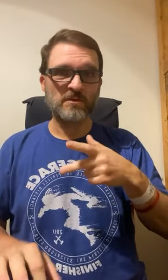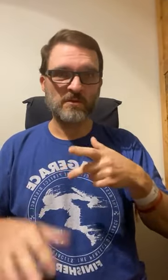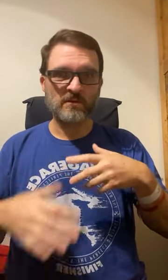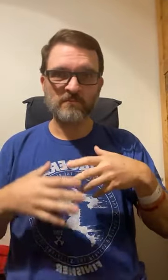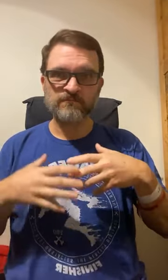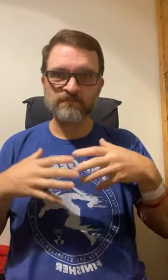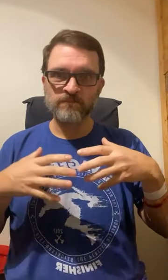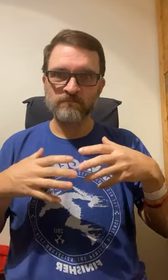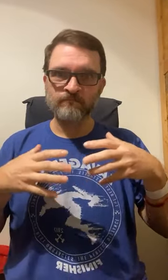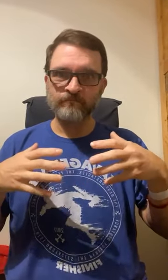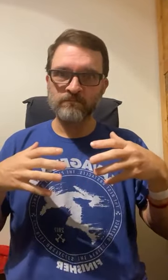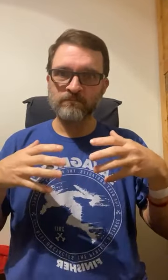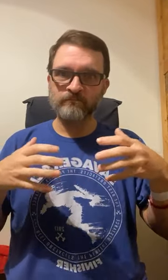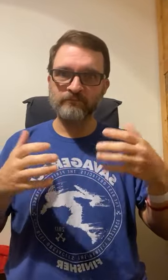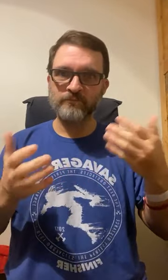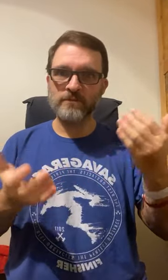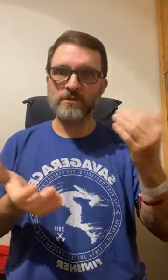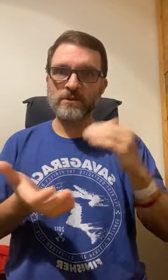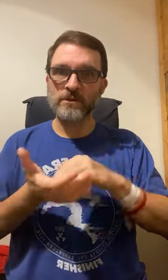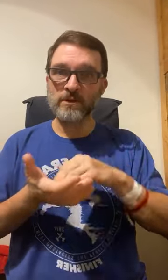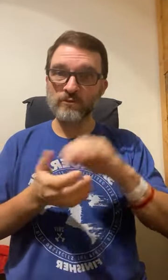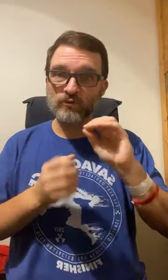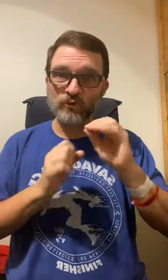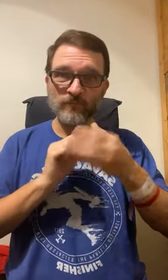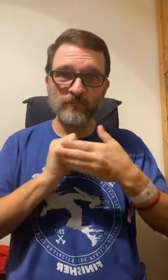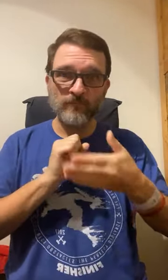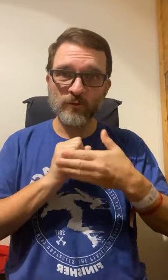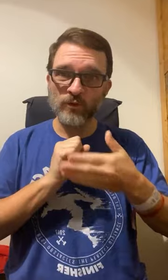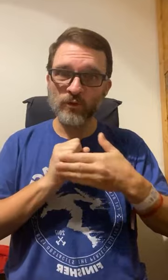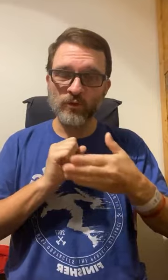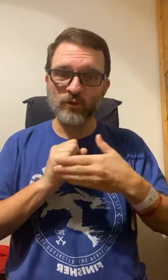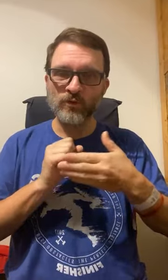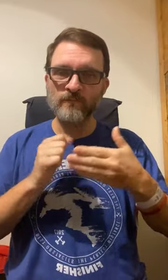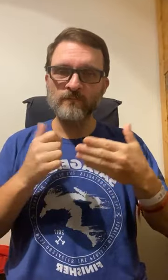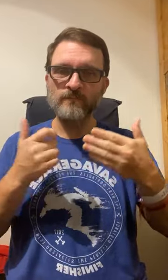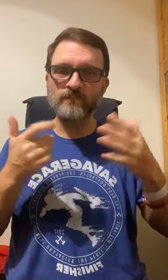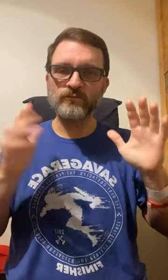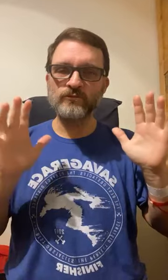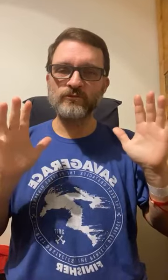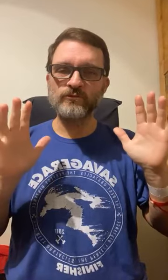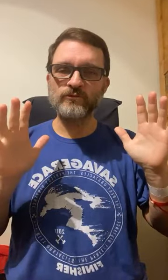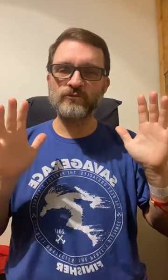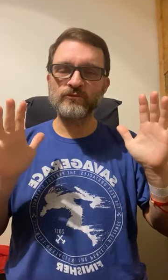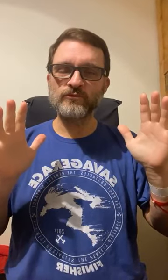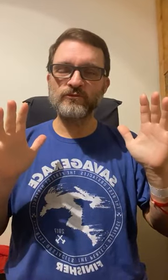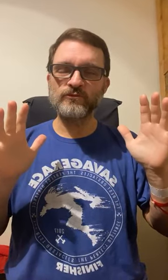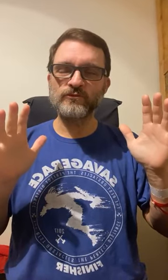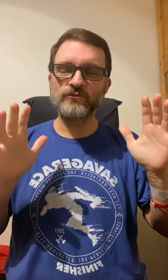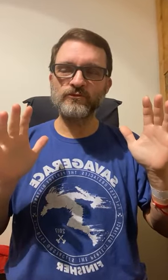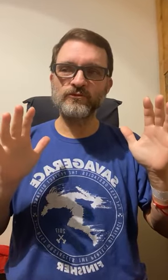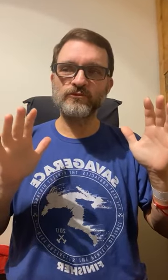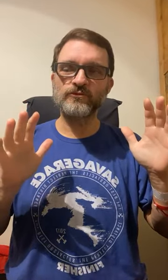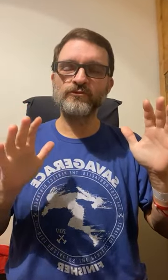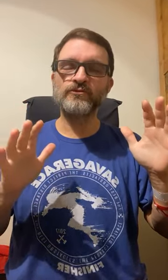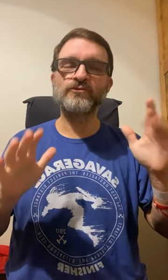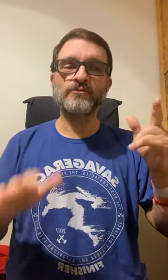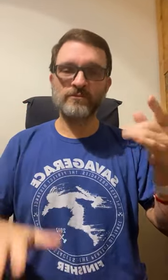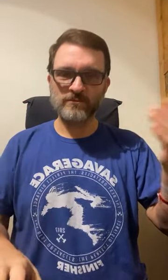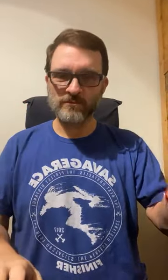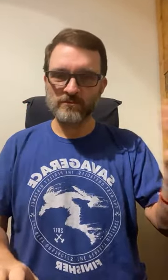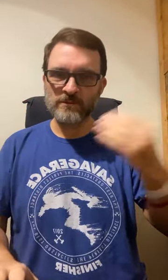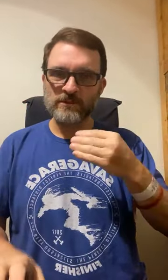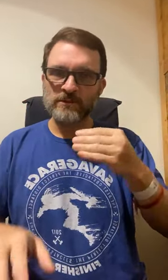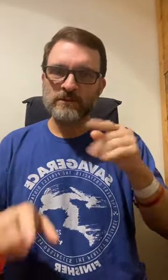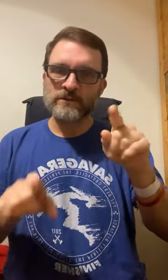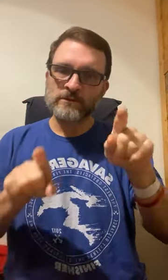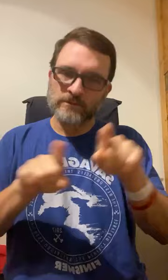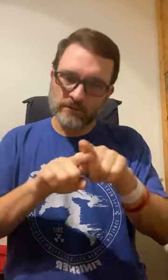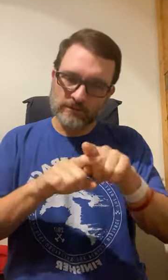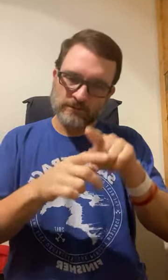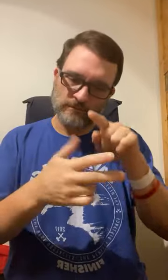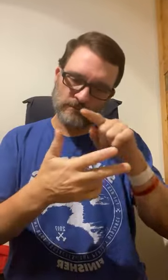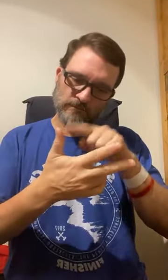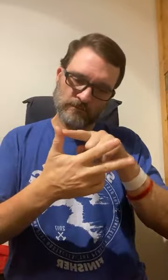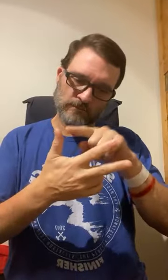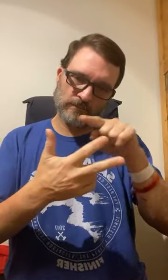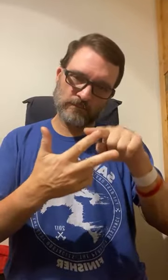The bloating started to expand some more.